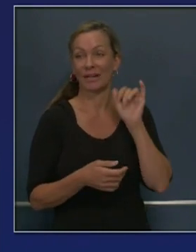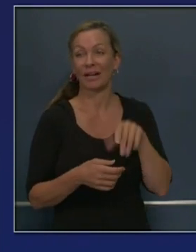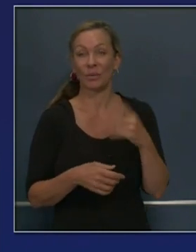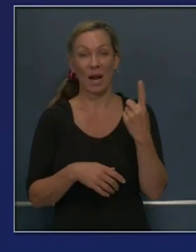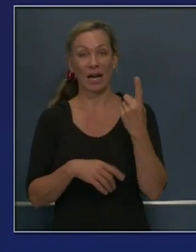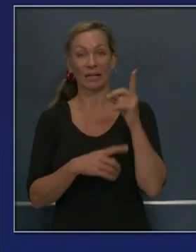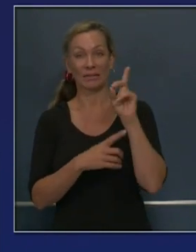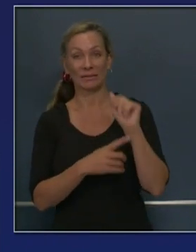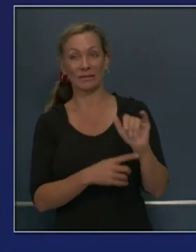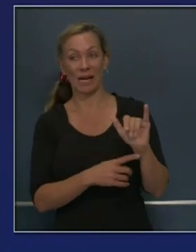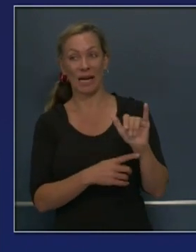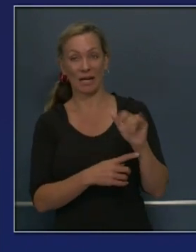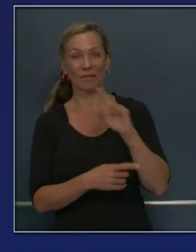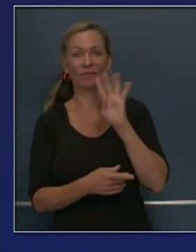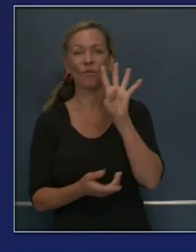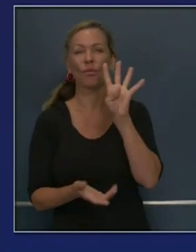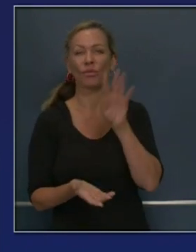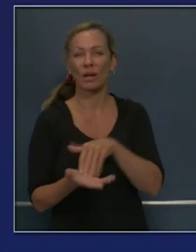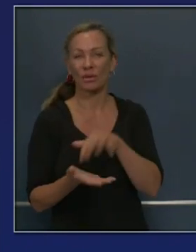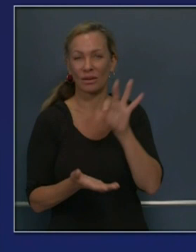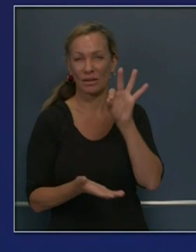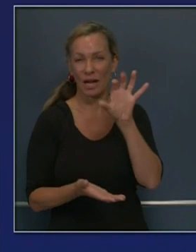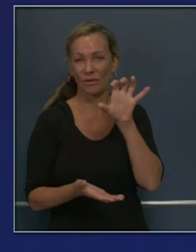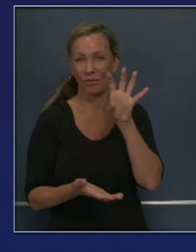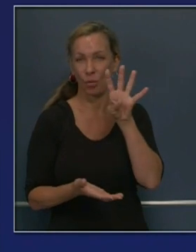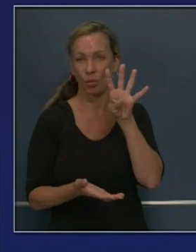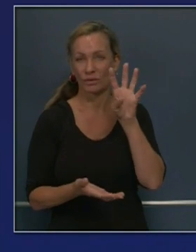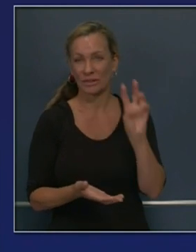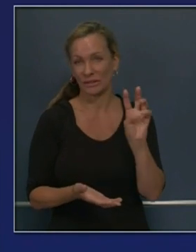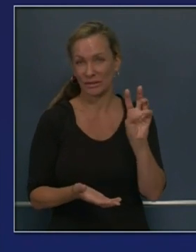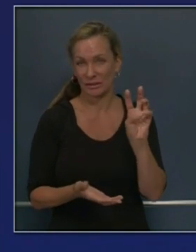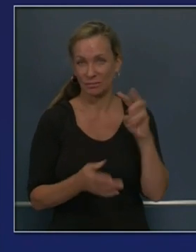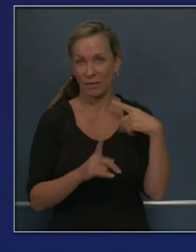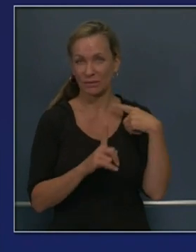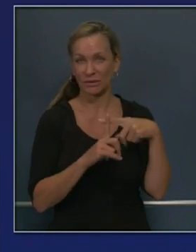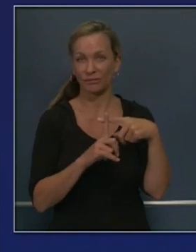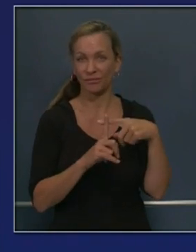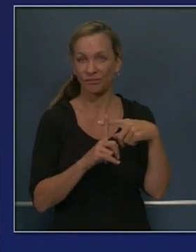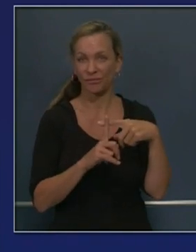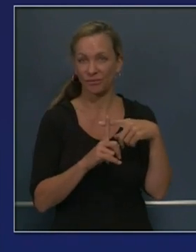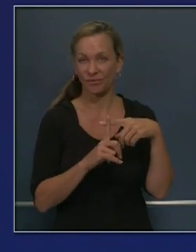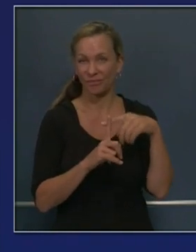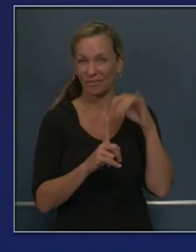AVERAGE OF POSITIVE CASES. YESTERDAY WE REPORTED THE